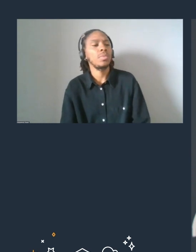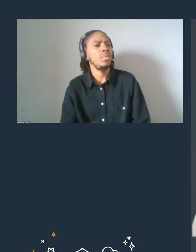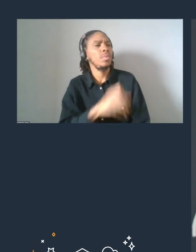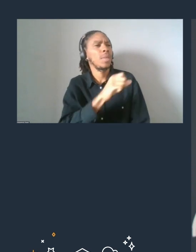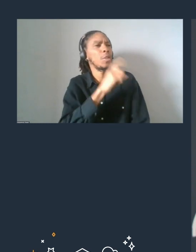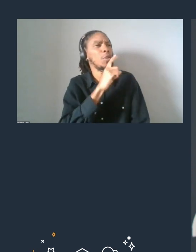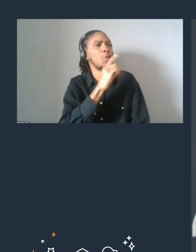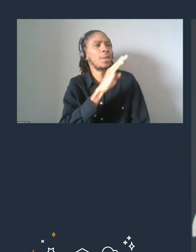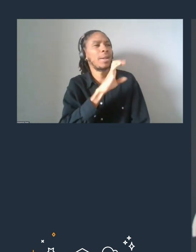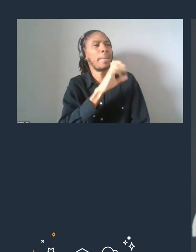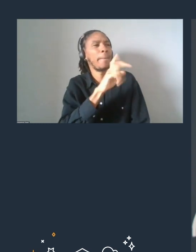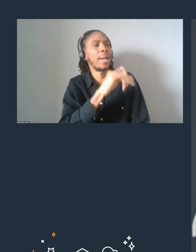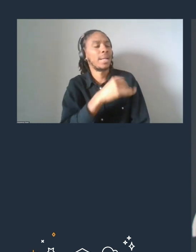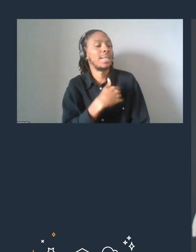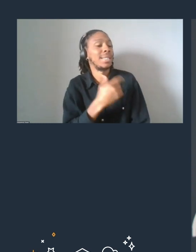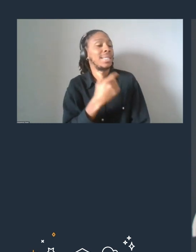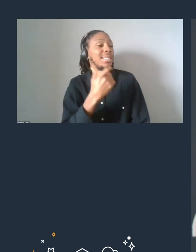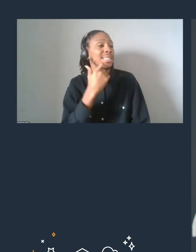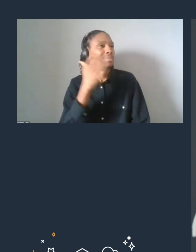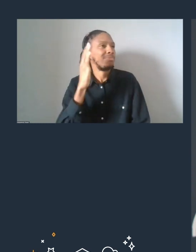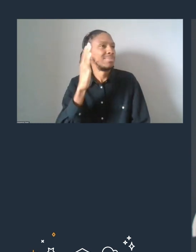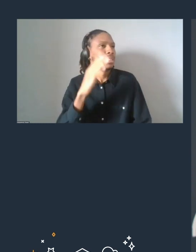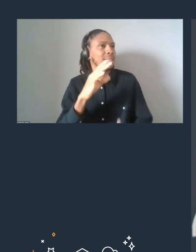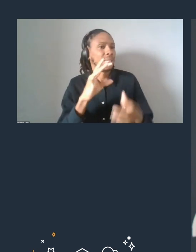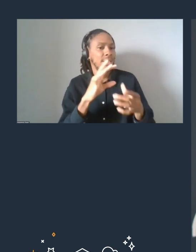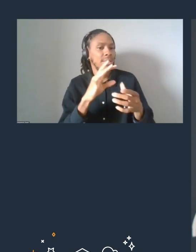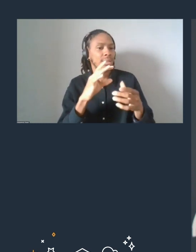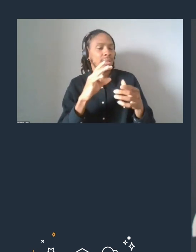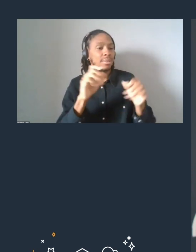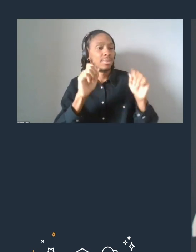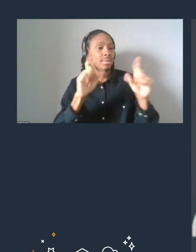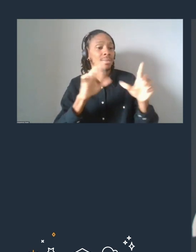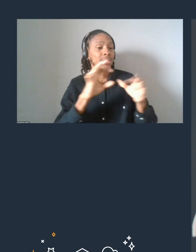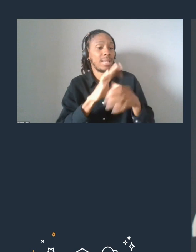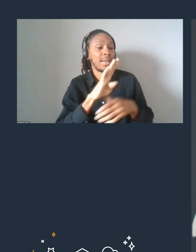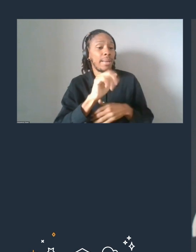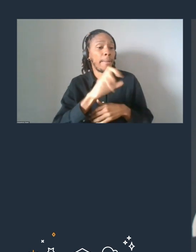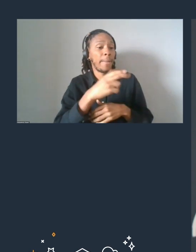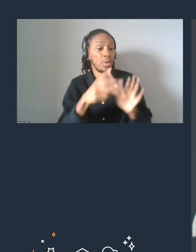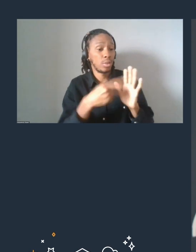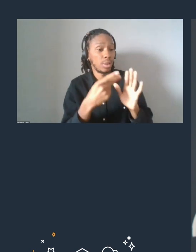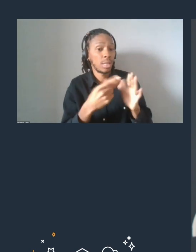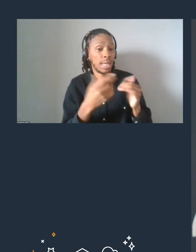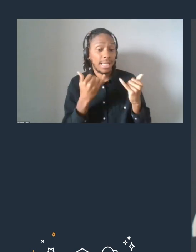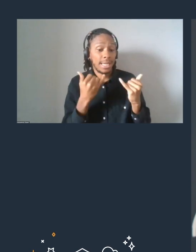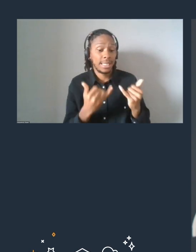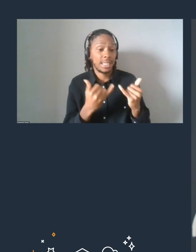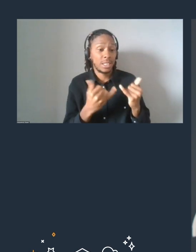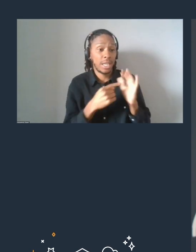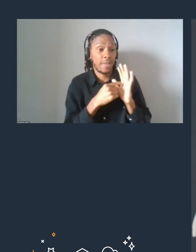As I was mentioning in my slide about the batch replication, I think our existing features on replication before we launched,